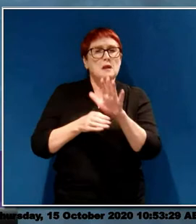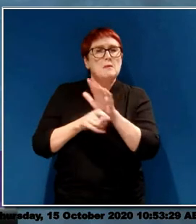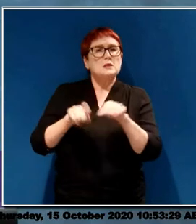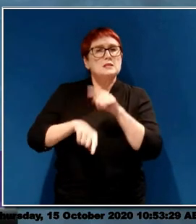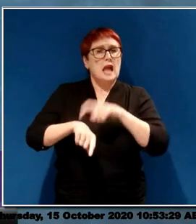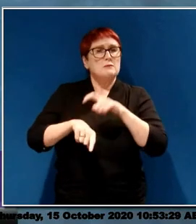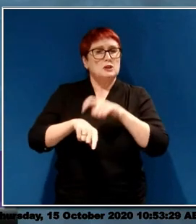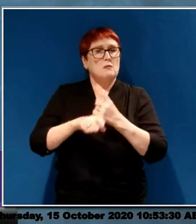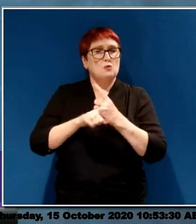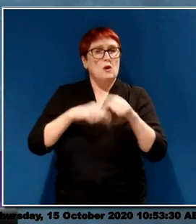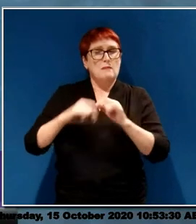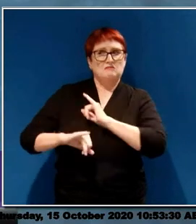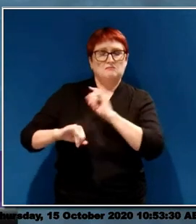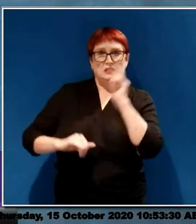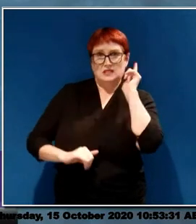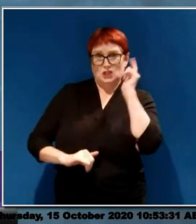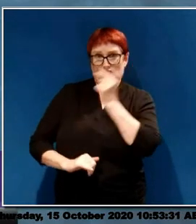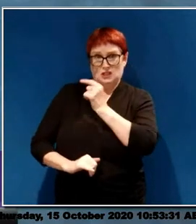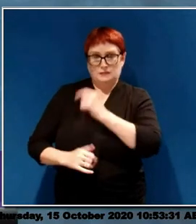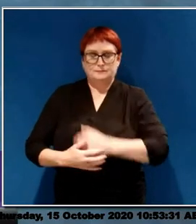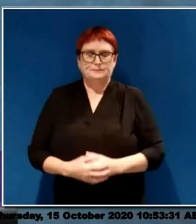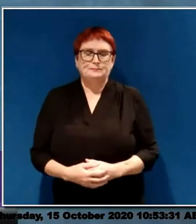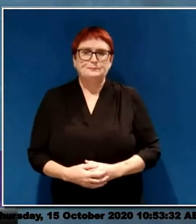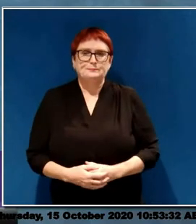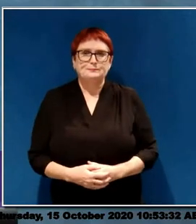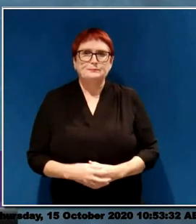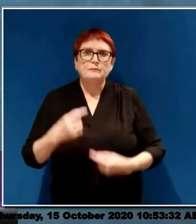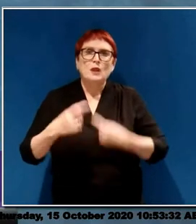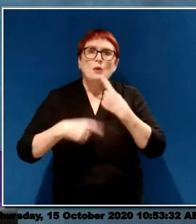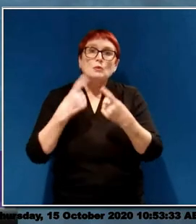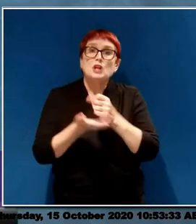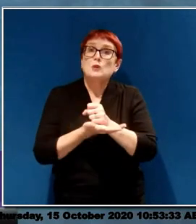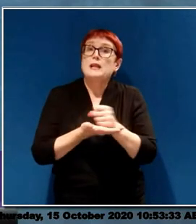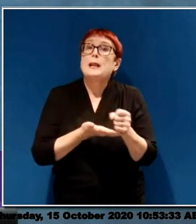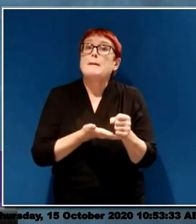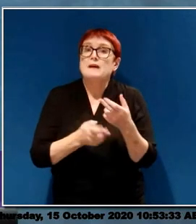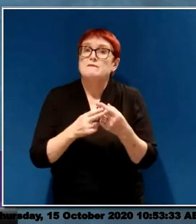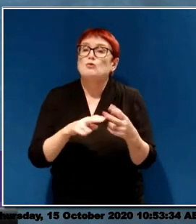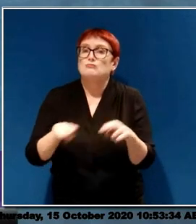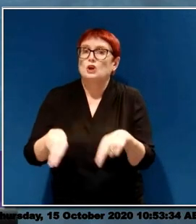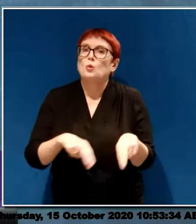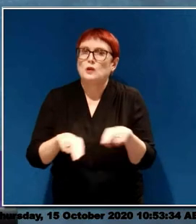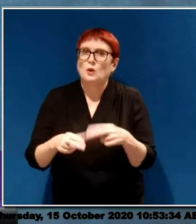It's at IND.0004.0002.0014